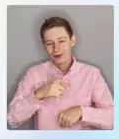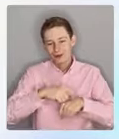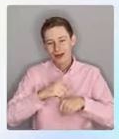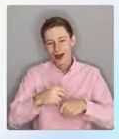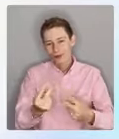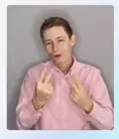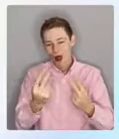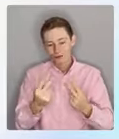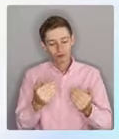by leveraging our platform and graph?